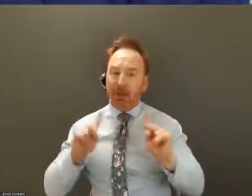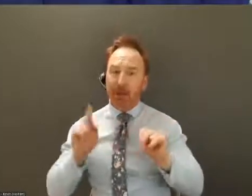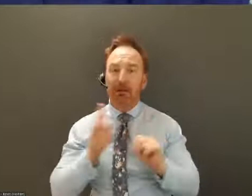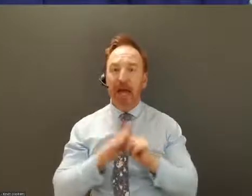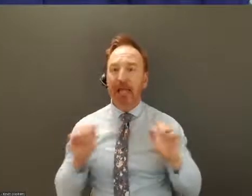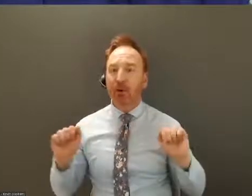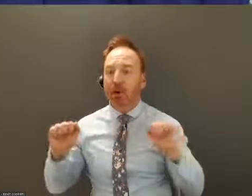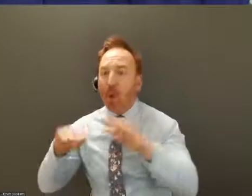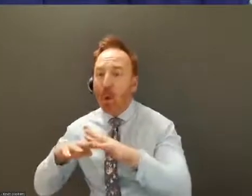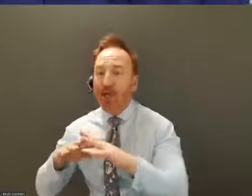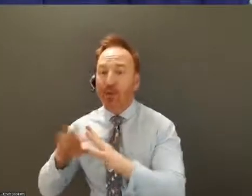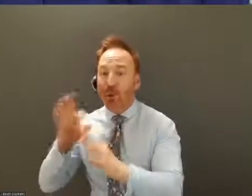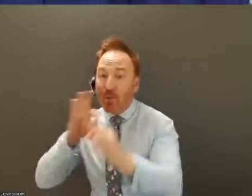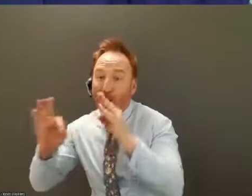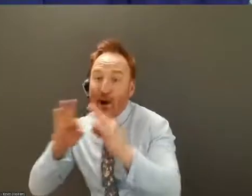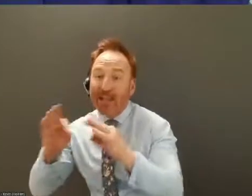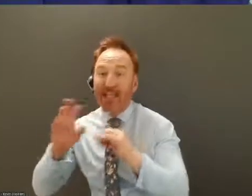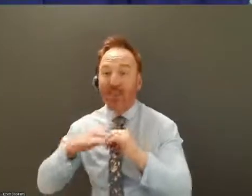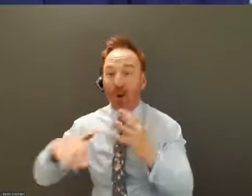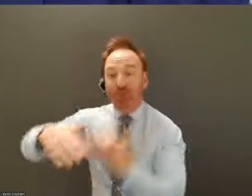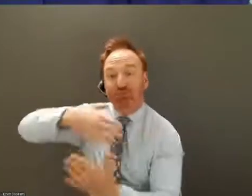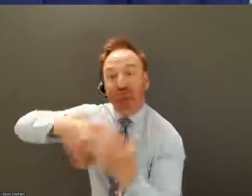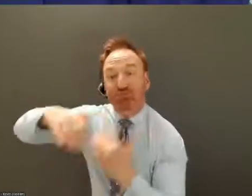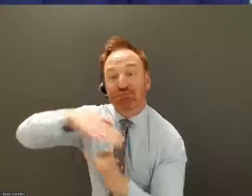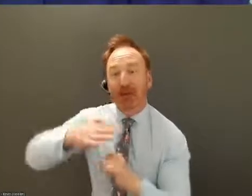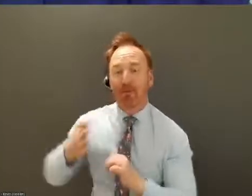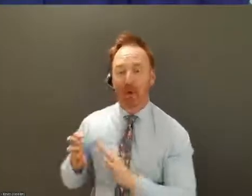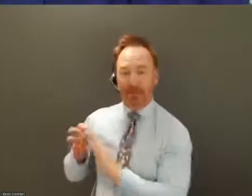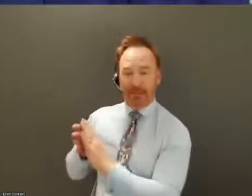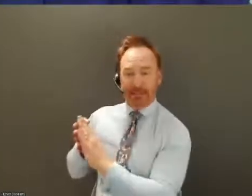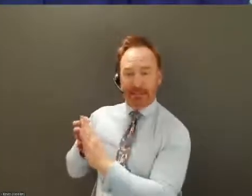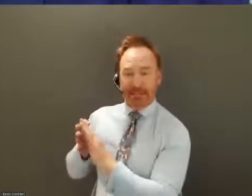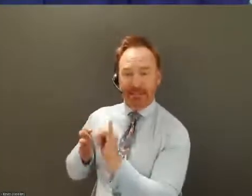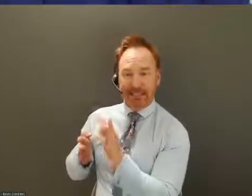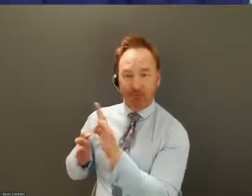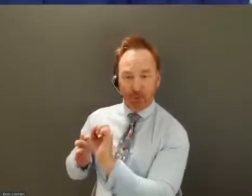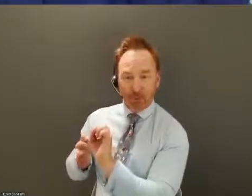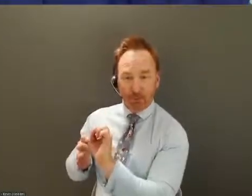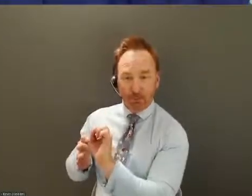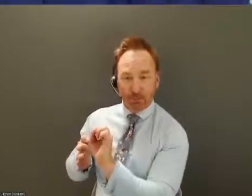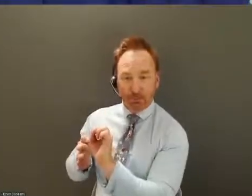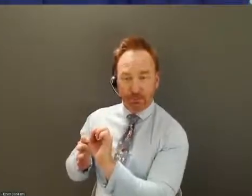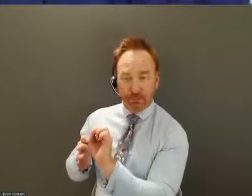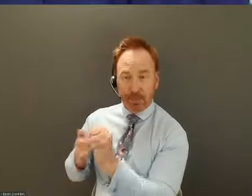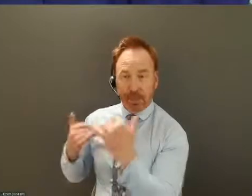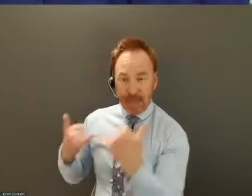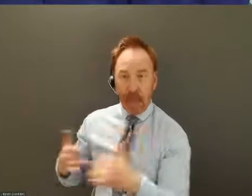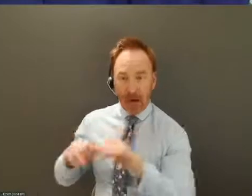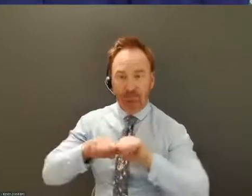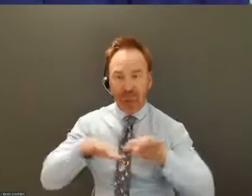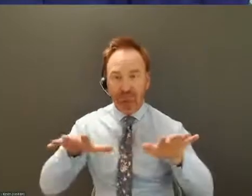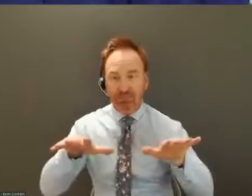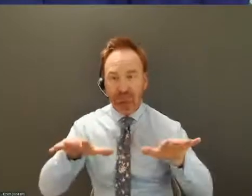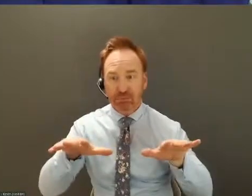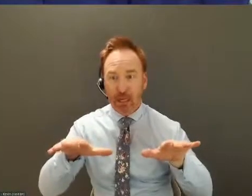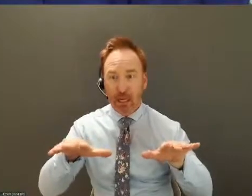cases is at 103. We have a total of five people